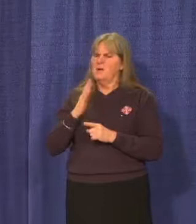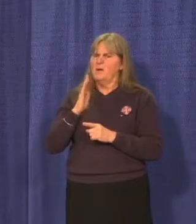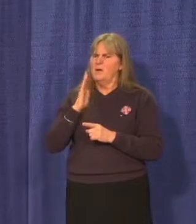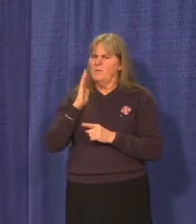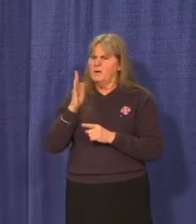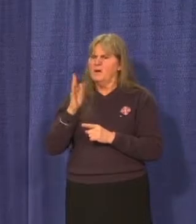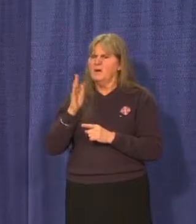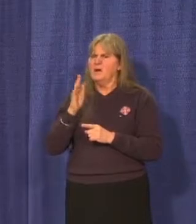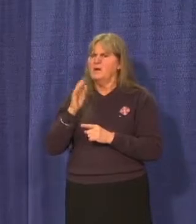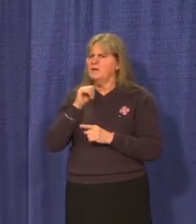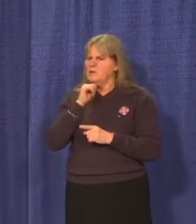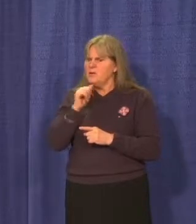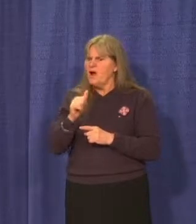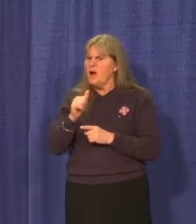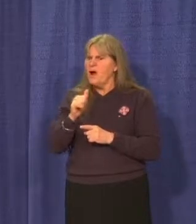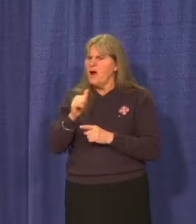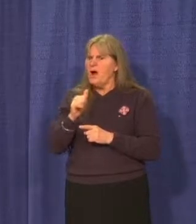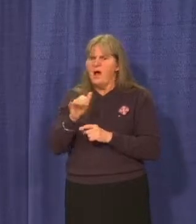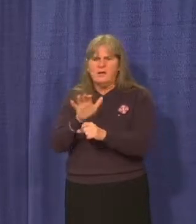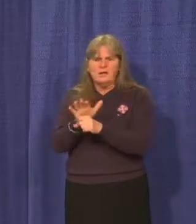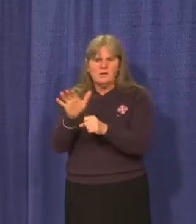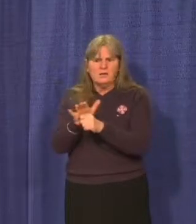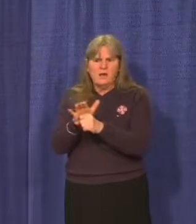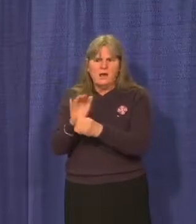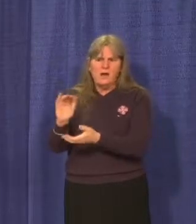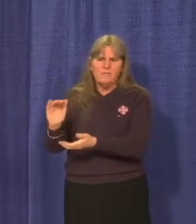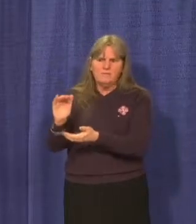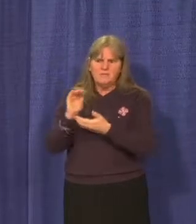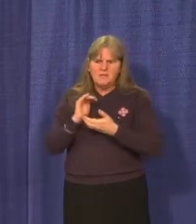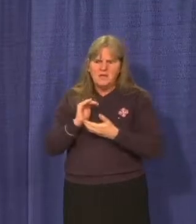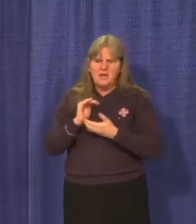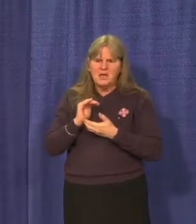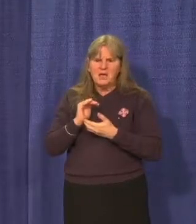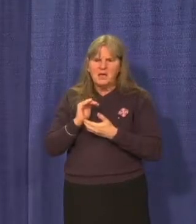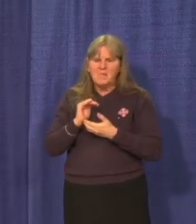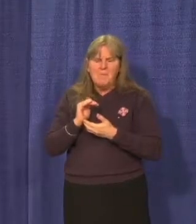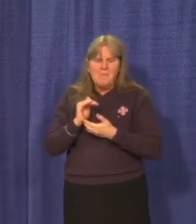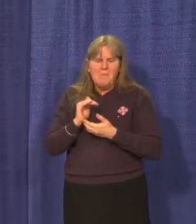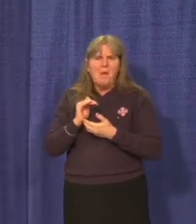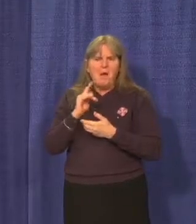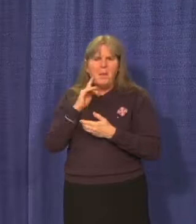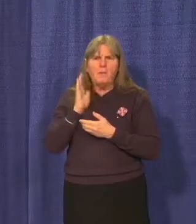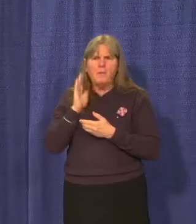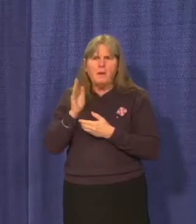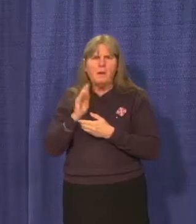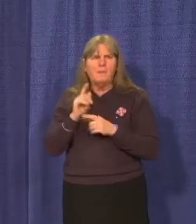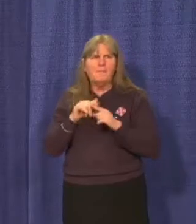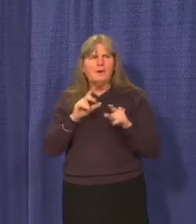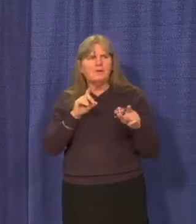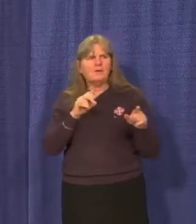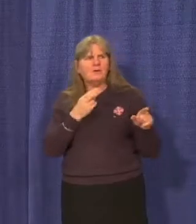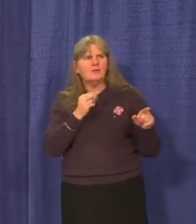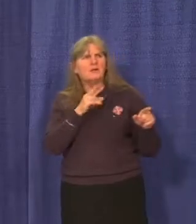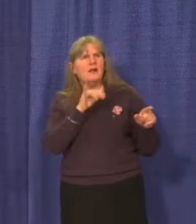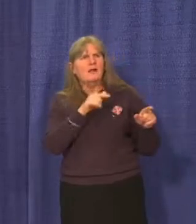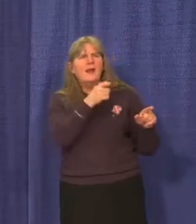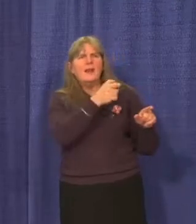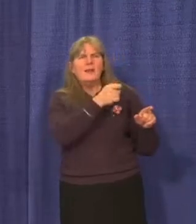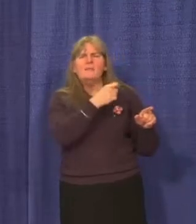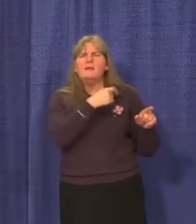going to get our vaccines in the first quarter. But I agree with Dr Hanley, we might have to allow for some